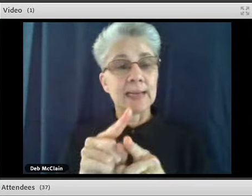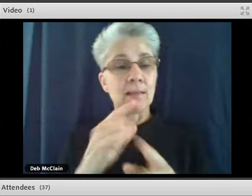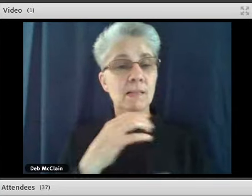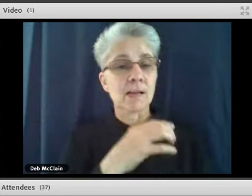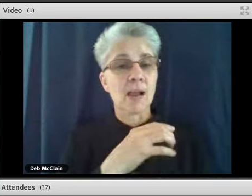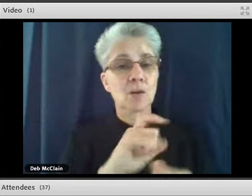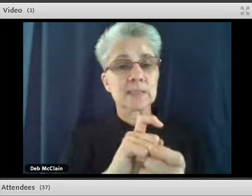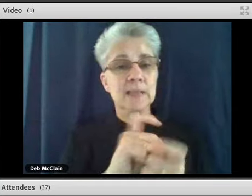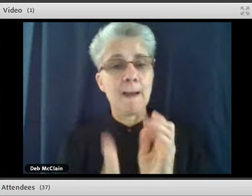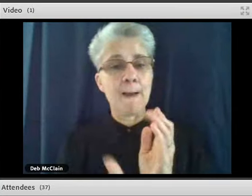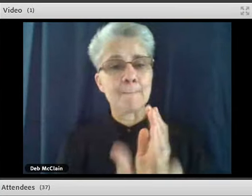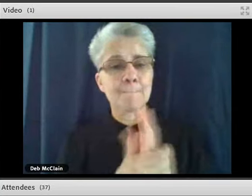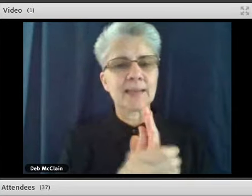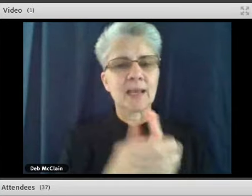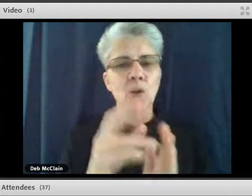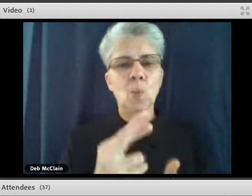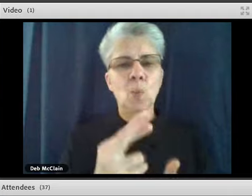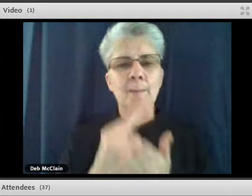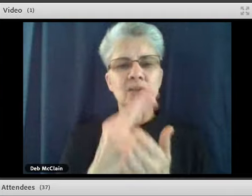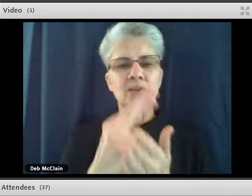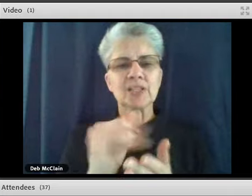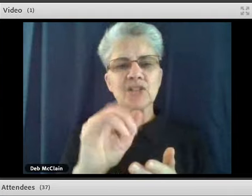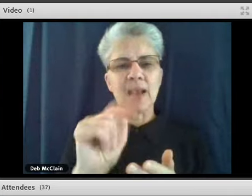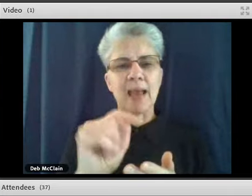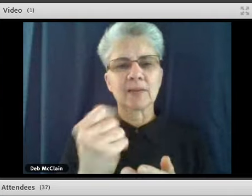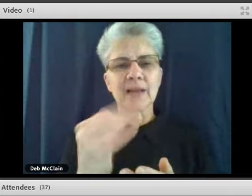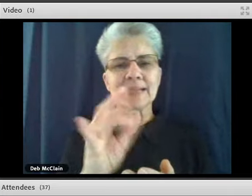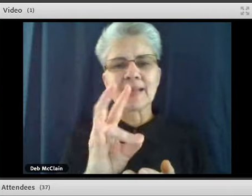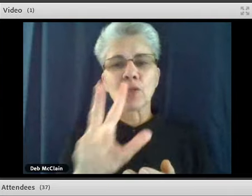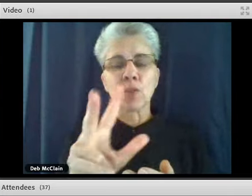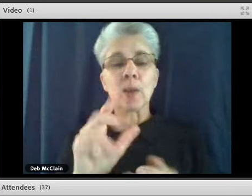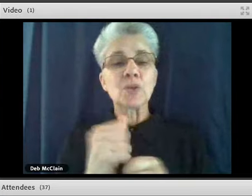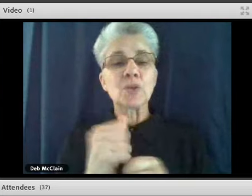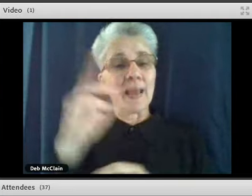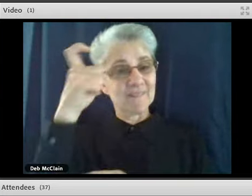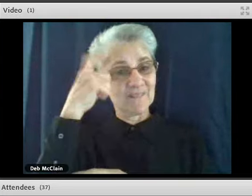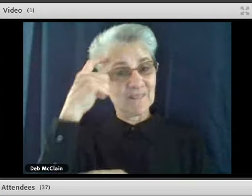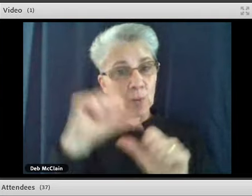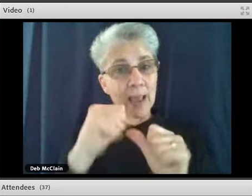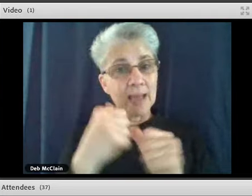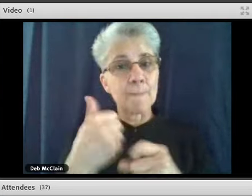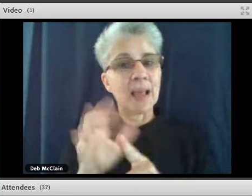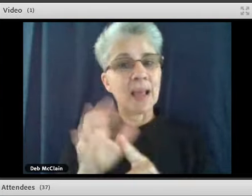Congress amended the Rehabilitation Act of 1973 to make federal agencies